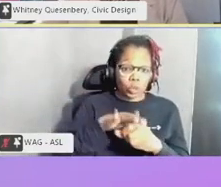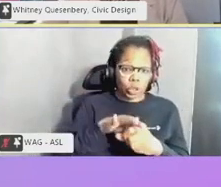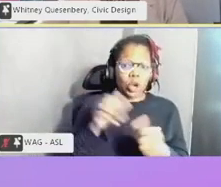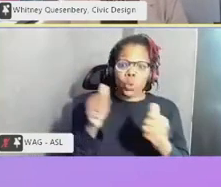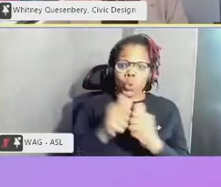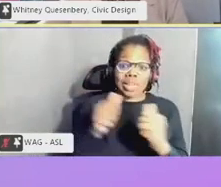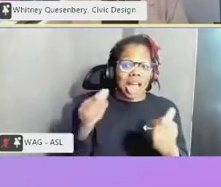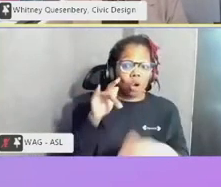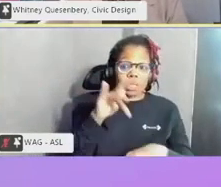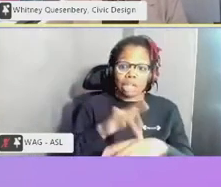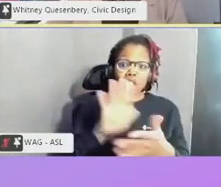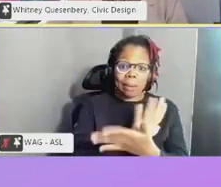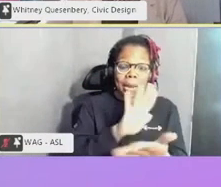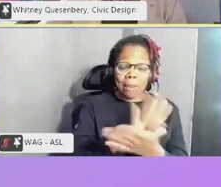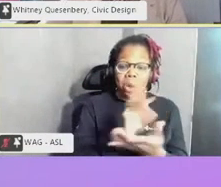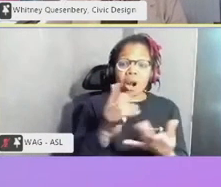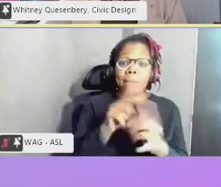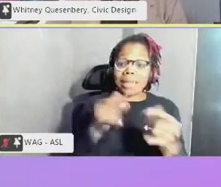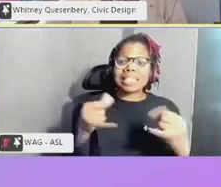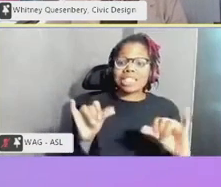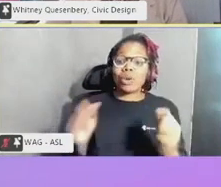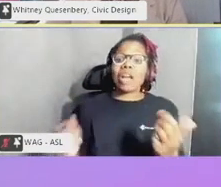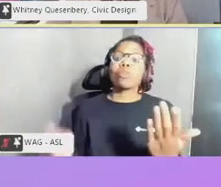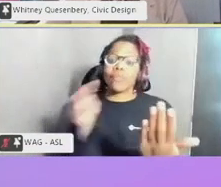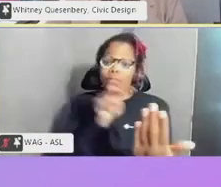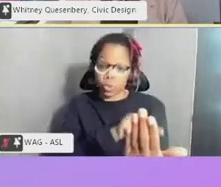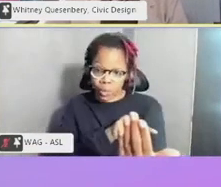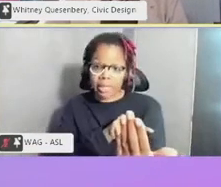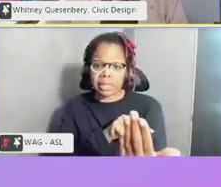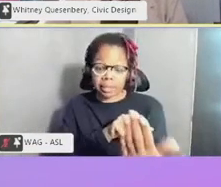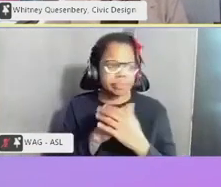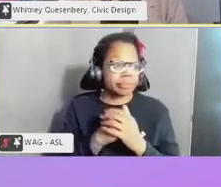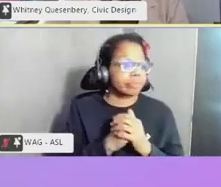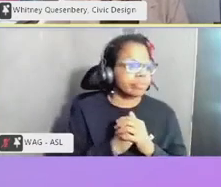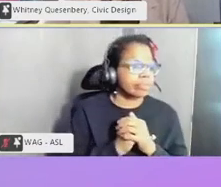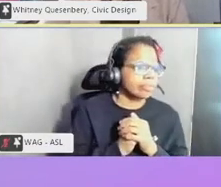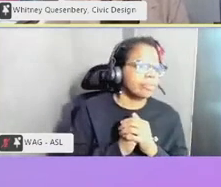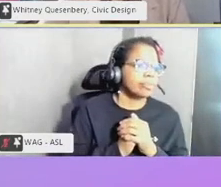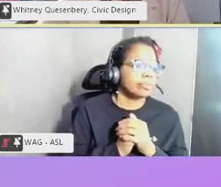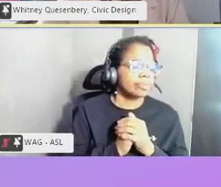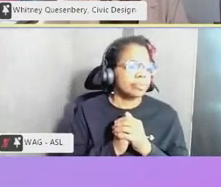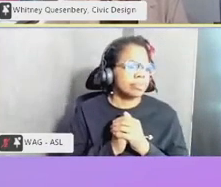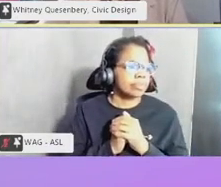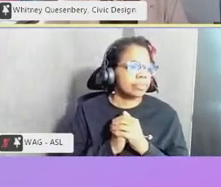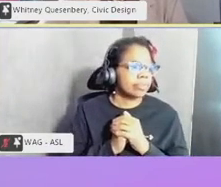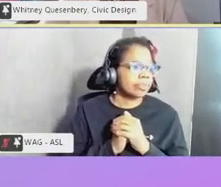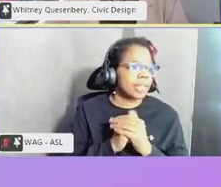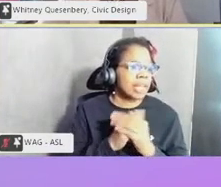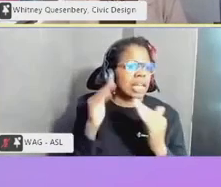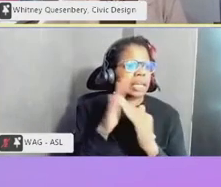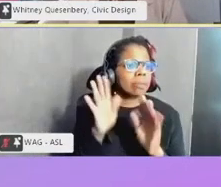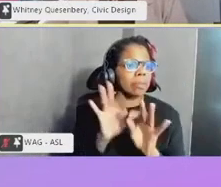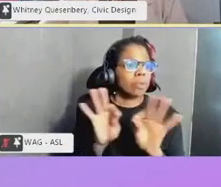can see there's a ballot box behind there, so someone could vote on the system without having to touch the paper but